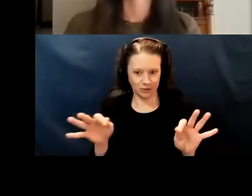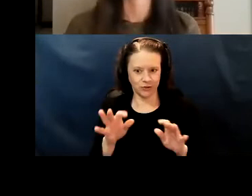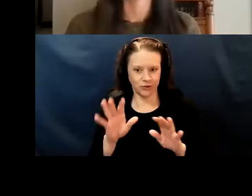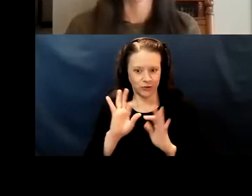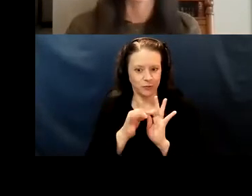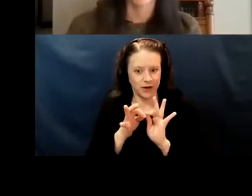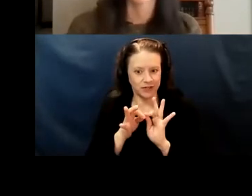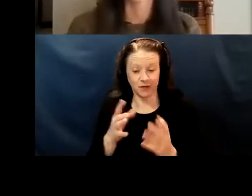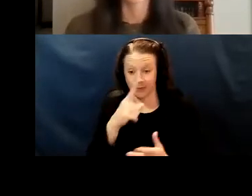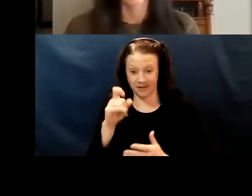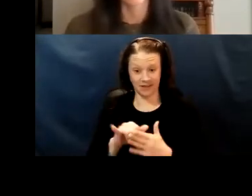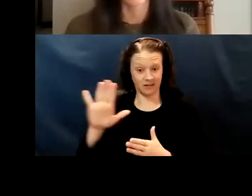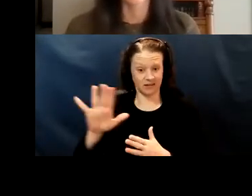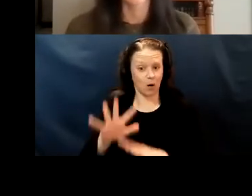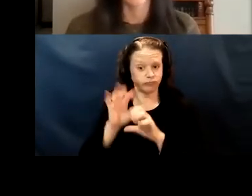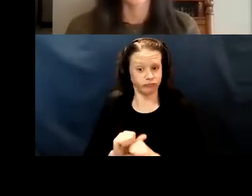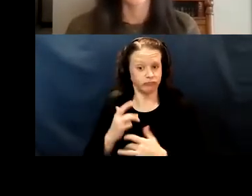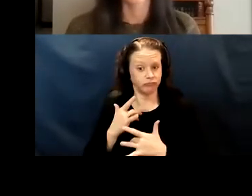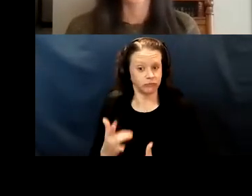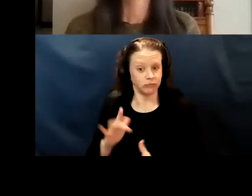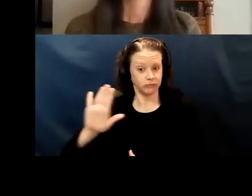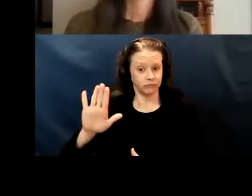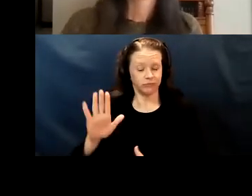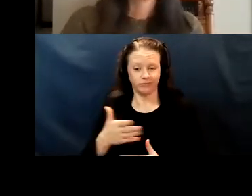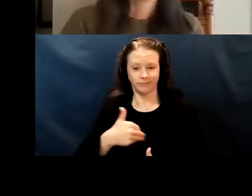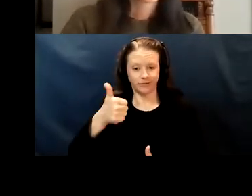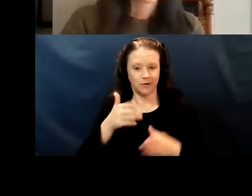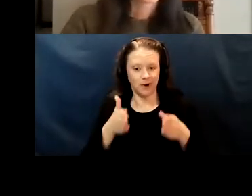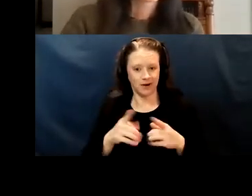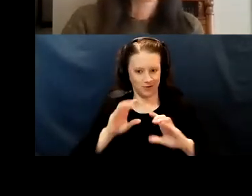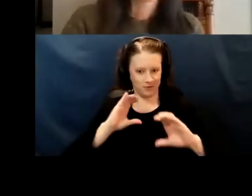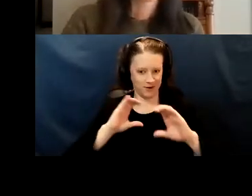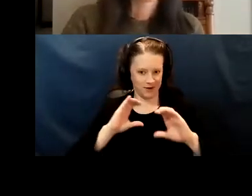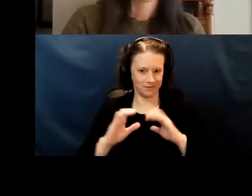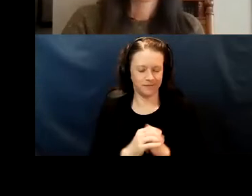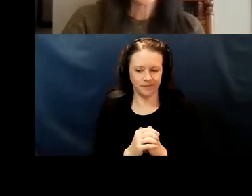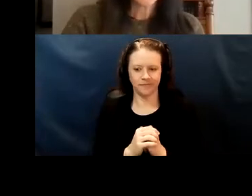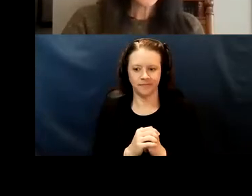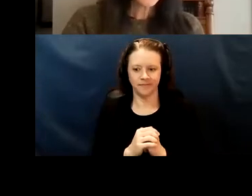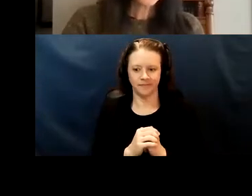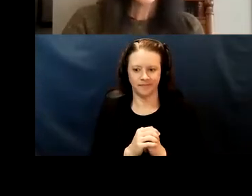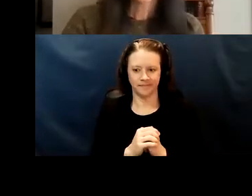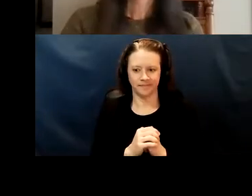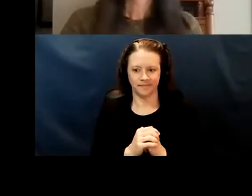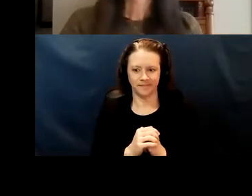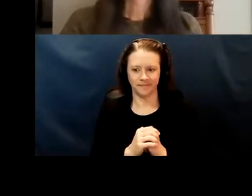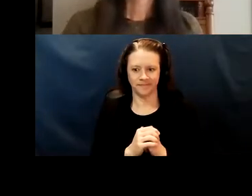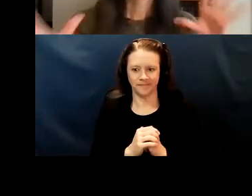normal method of receiving communication.